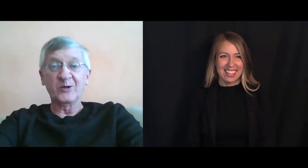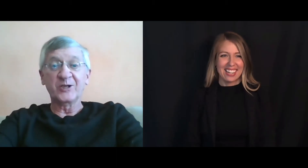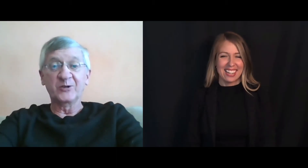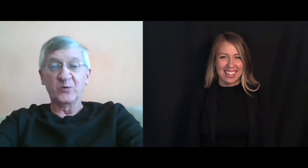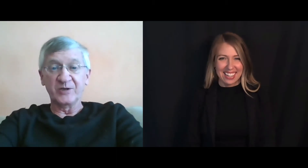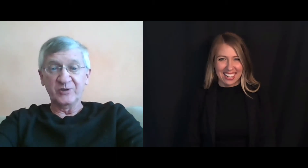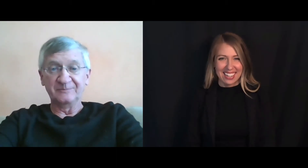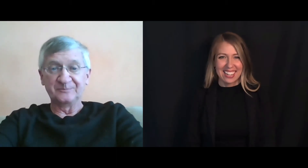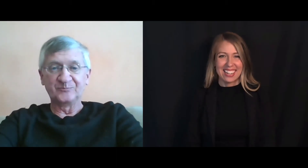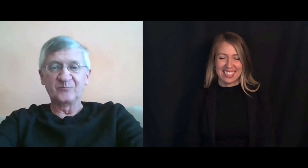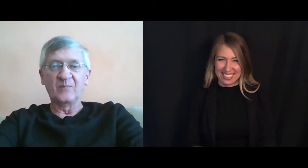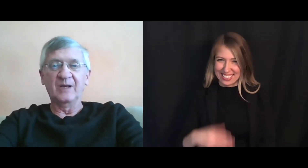A very good question.